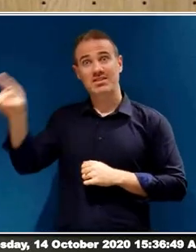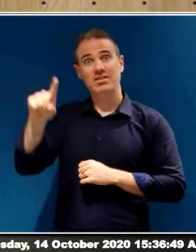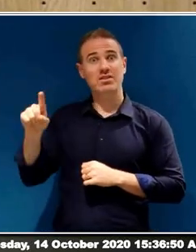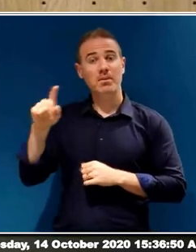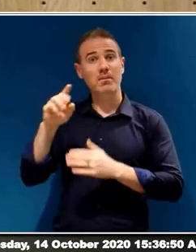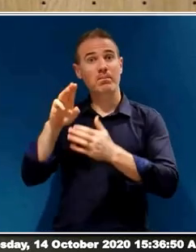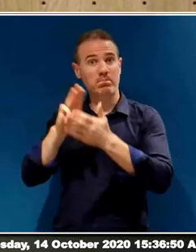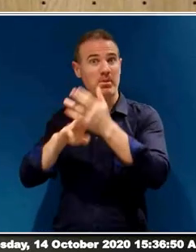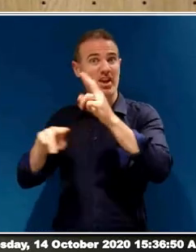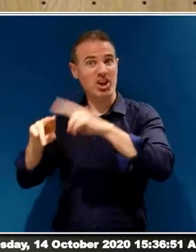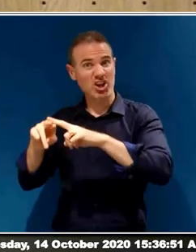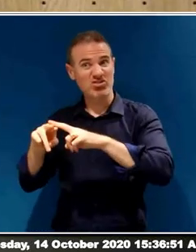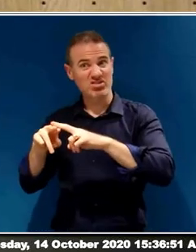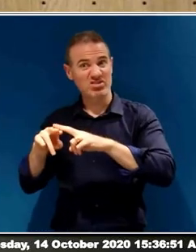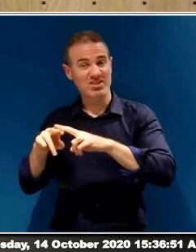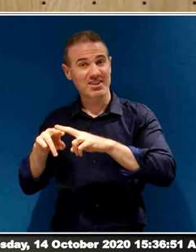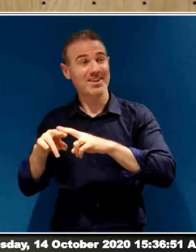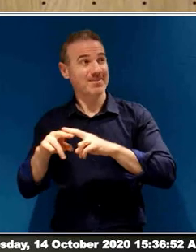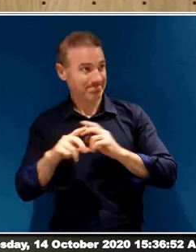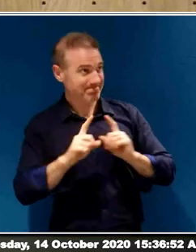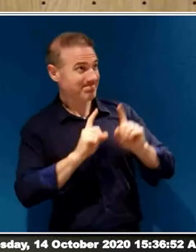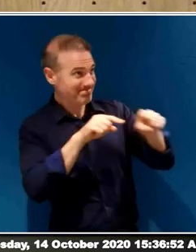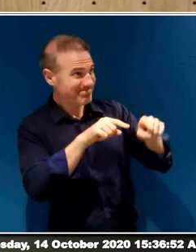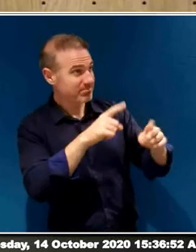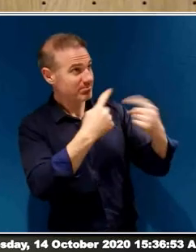better if they attended a special school.